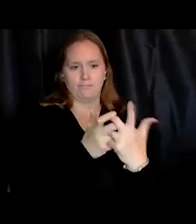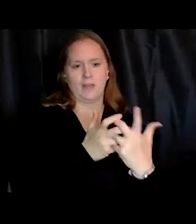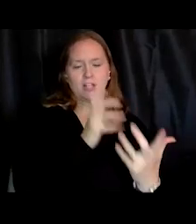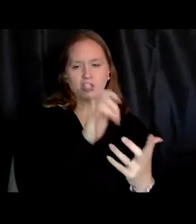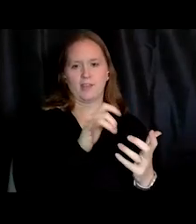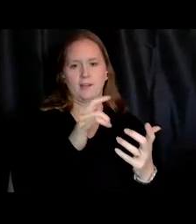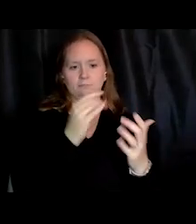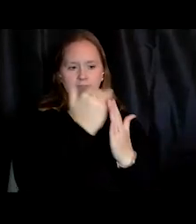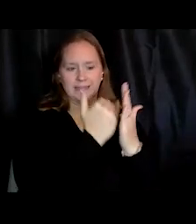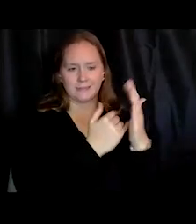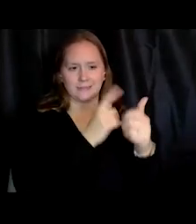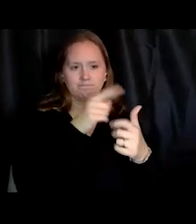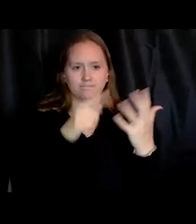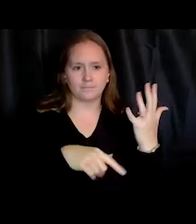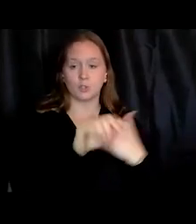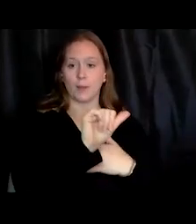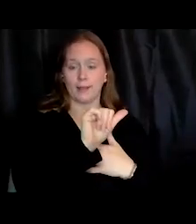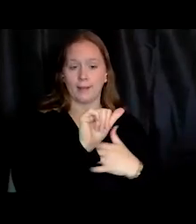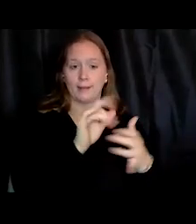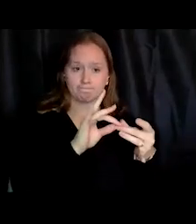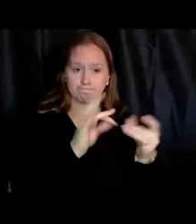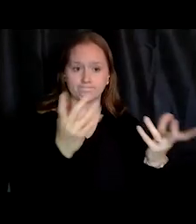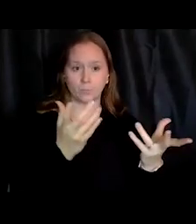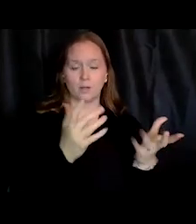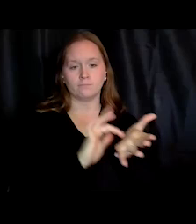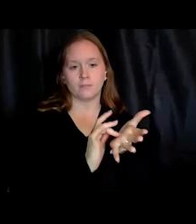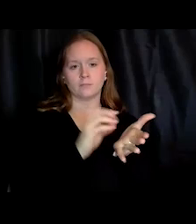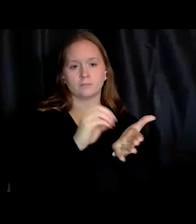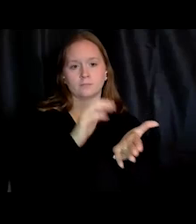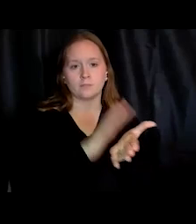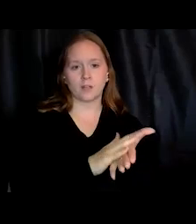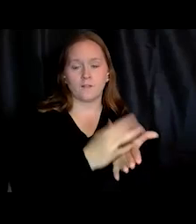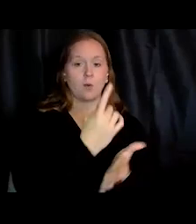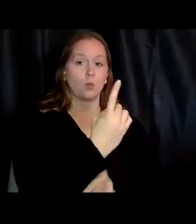A says medical documentation of one or more of the following: